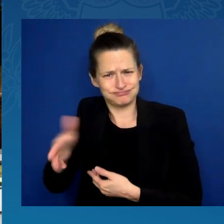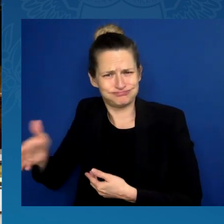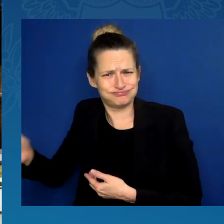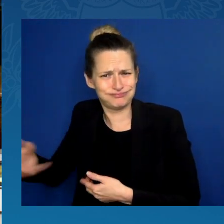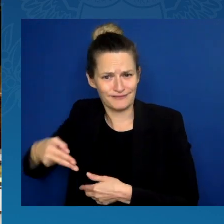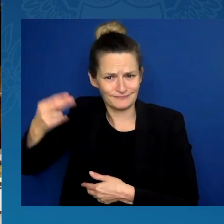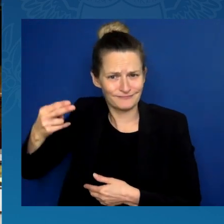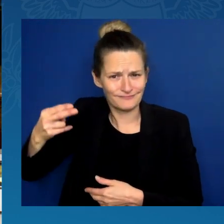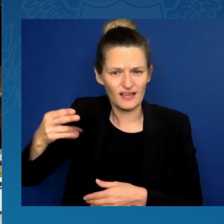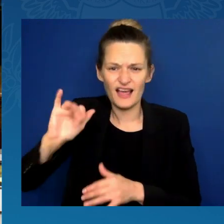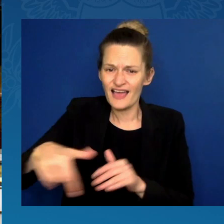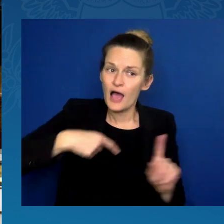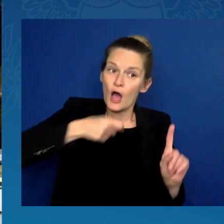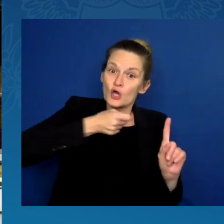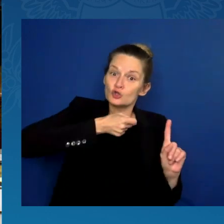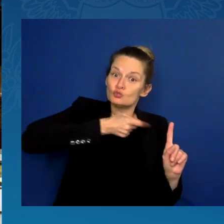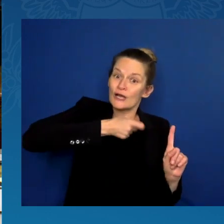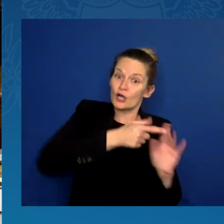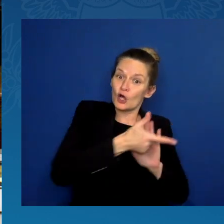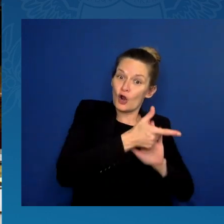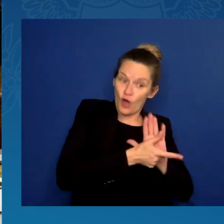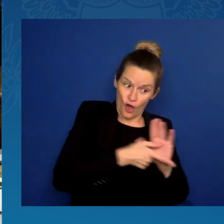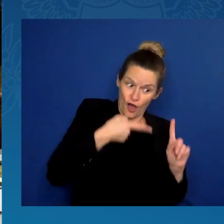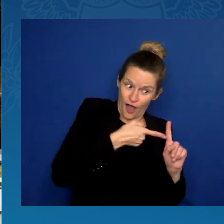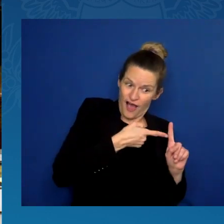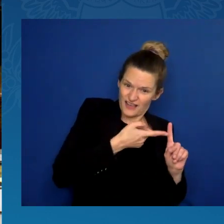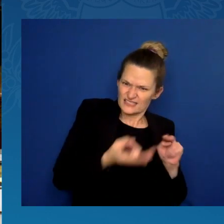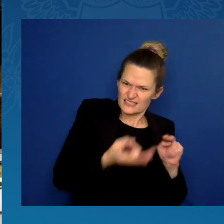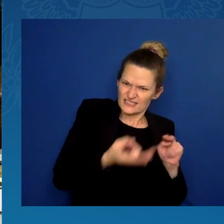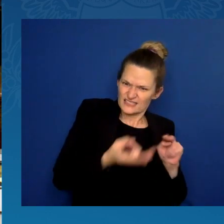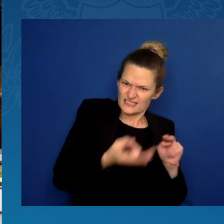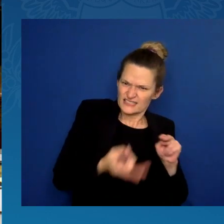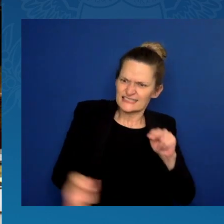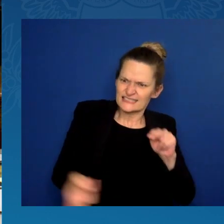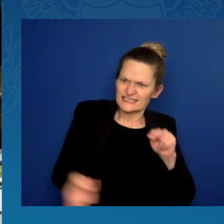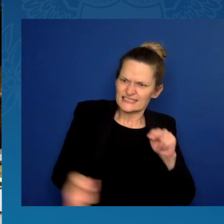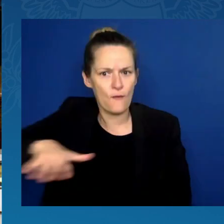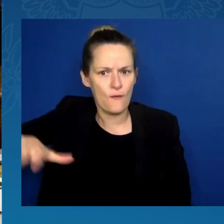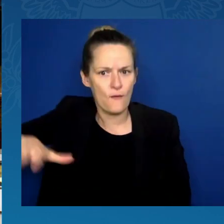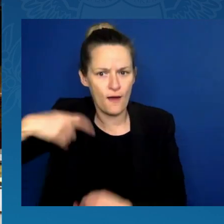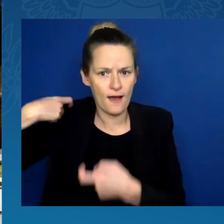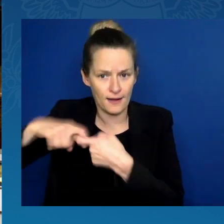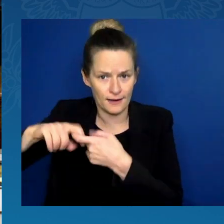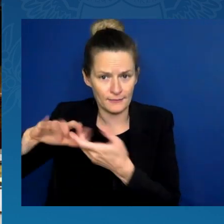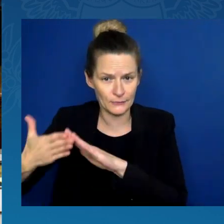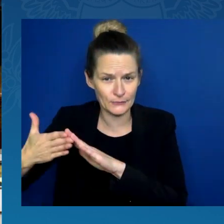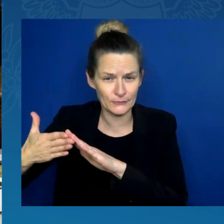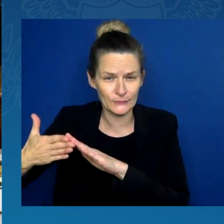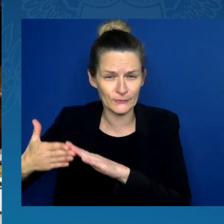We were lucky that Planned Parenthood and ACLU filed a lawsuit against the state of Utah